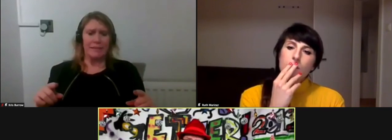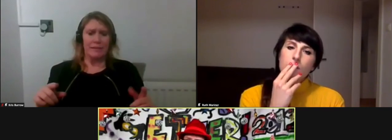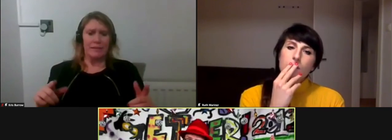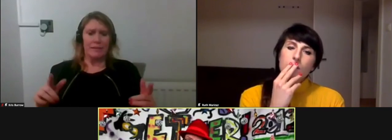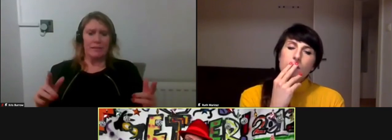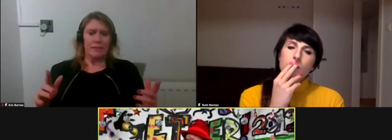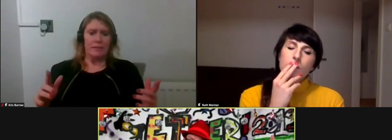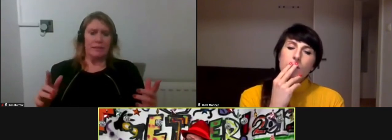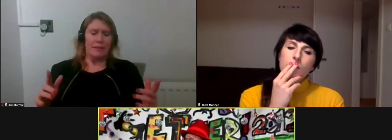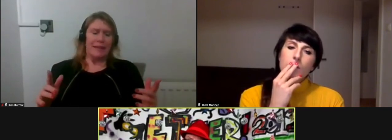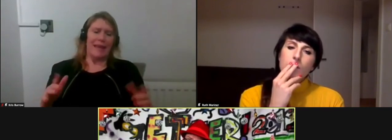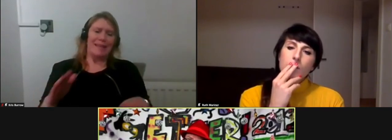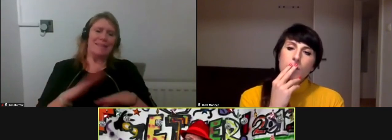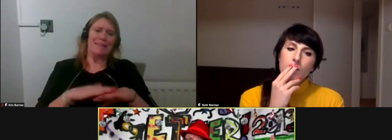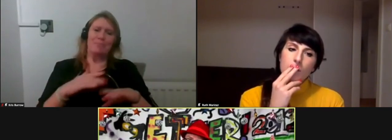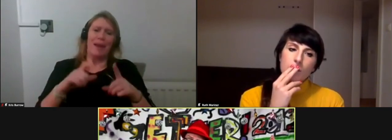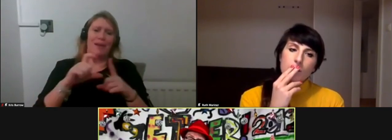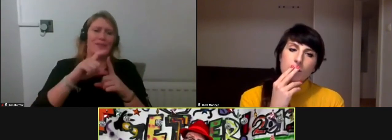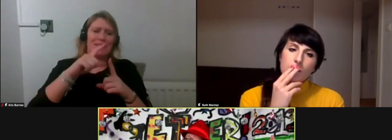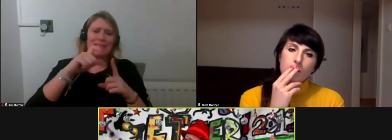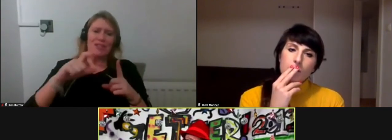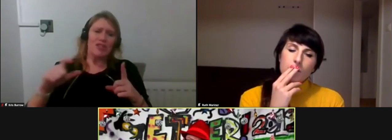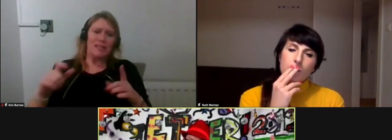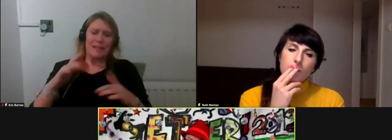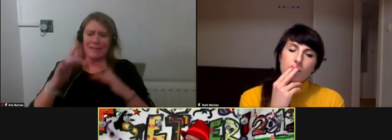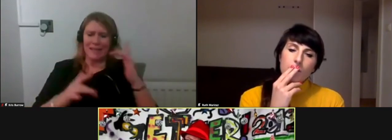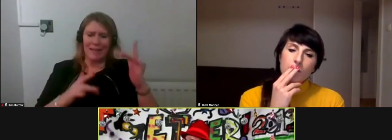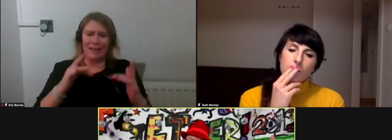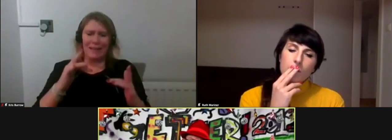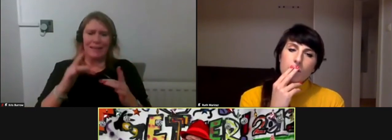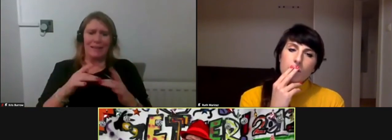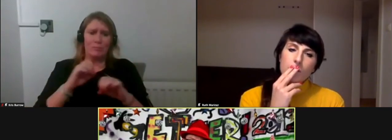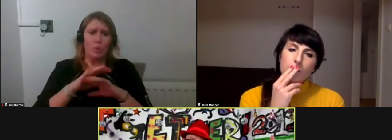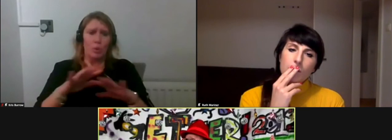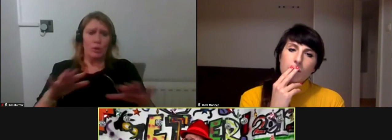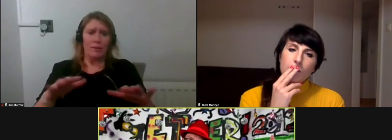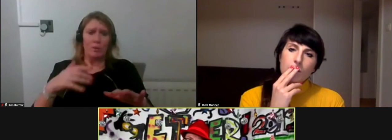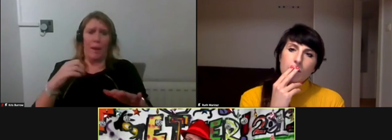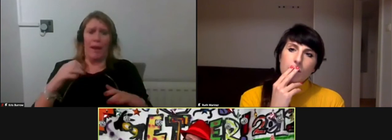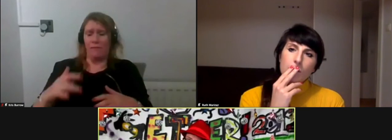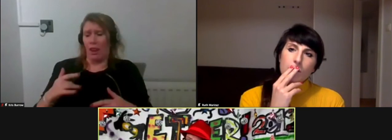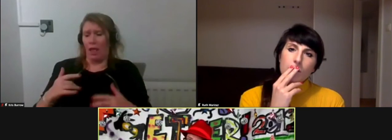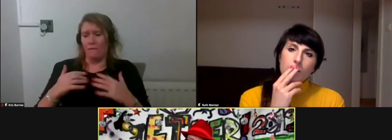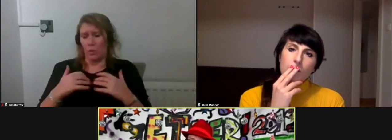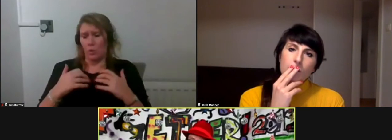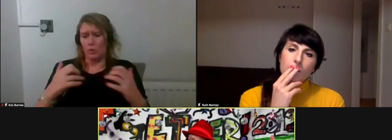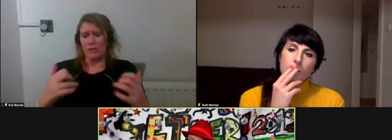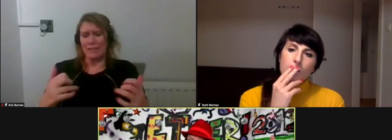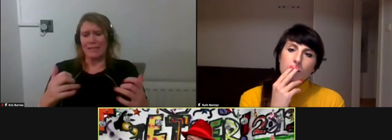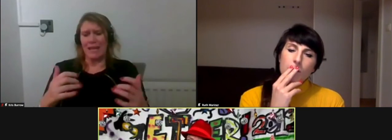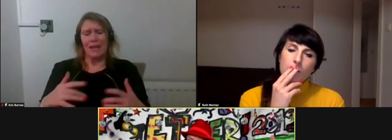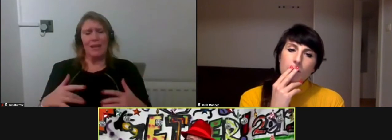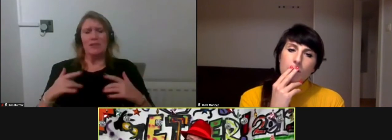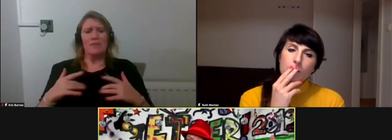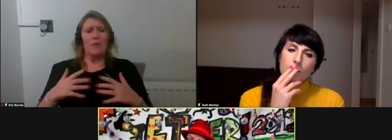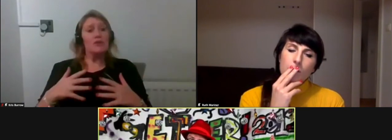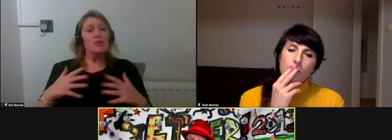digitally broadcast and doesn't have a live audience in the same room, there is just so much more you can do when you are